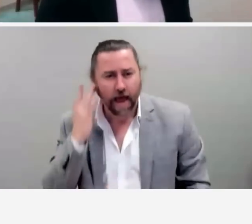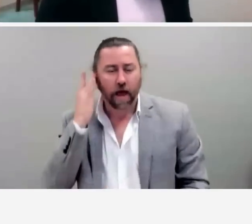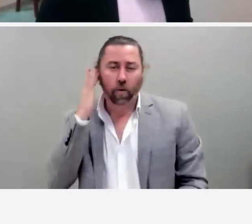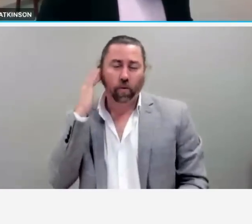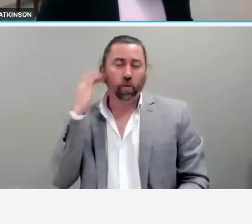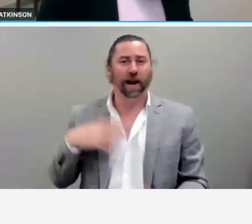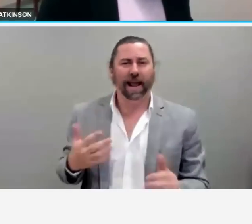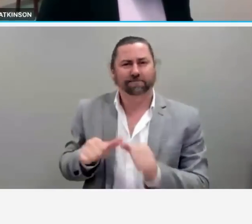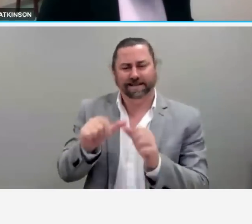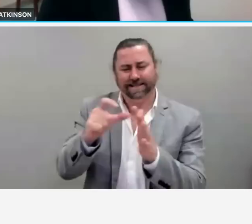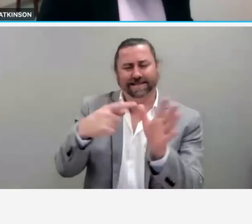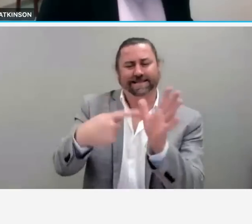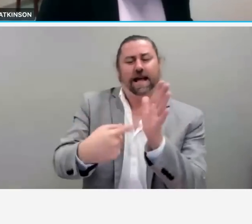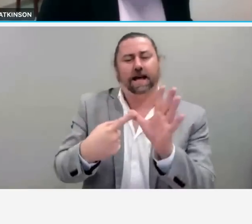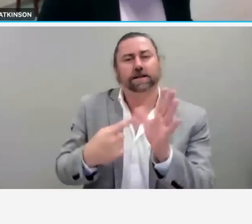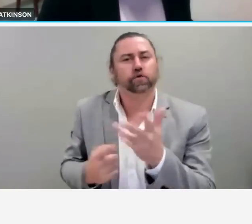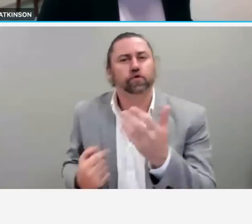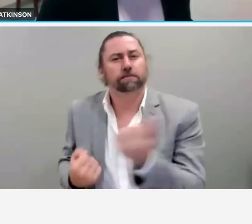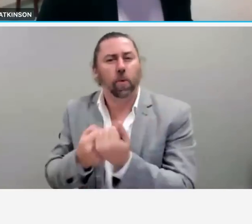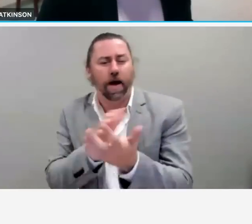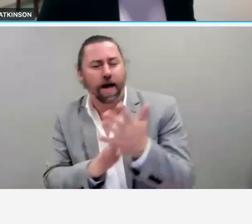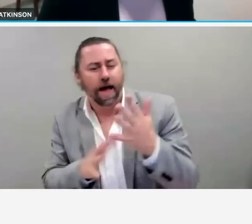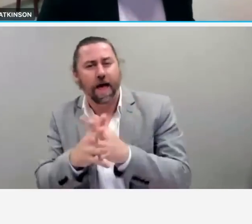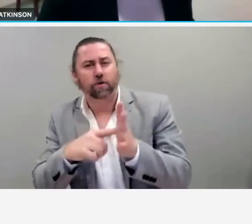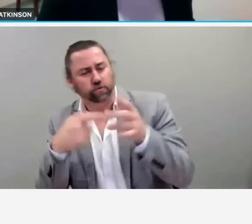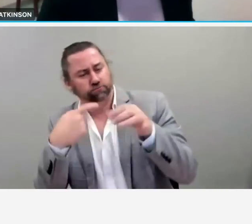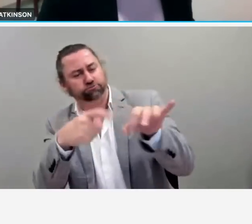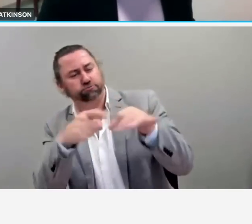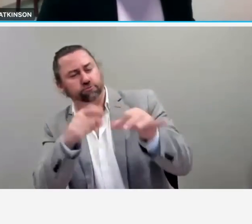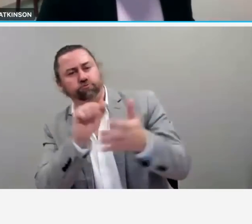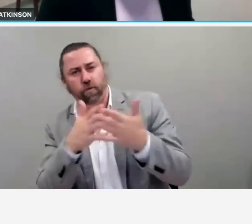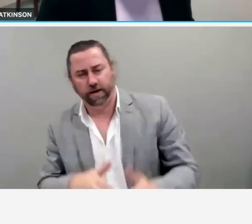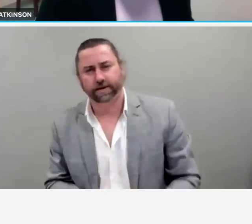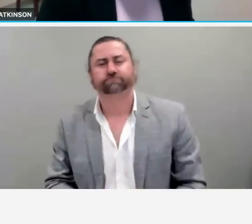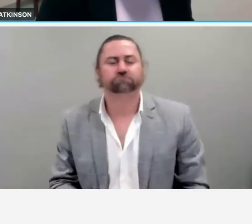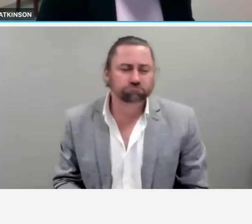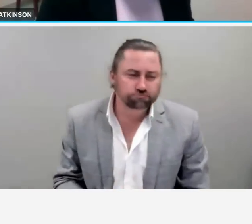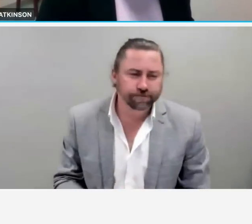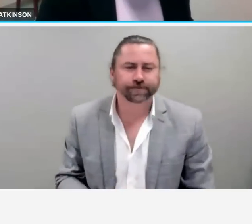So we've got some really good feedback to help us with that. Secondly we need to do more on developing guidance for